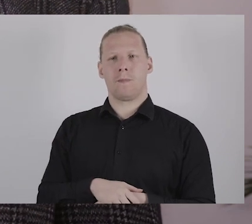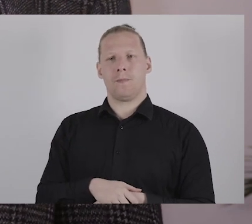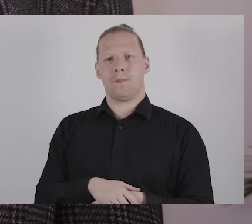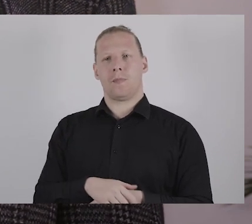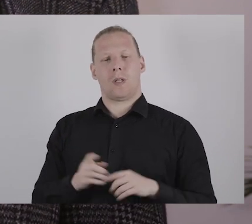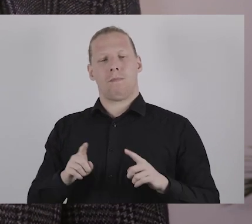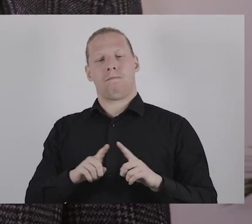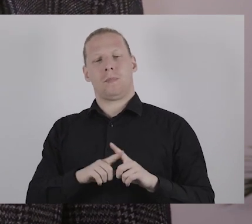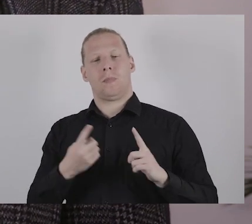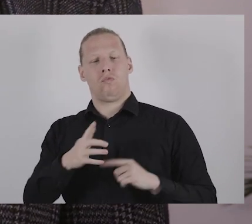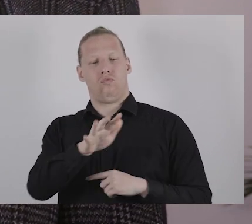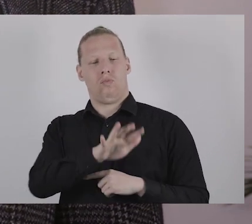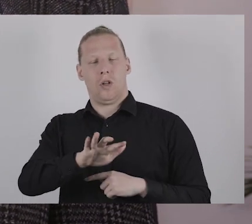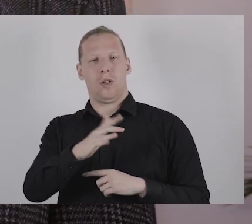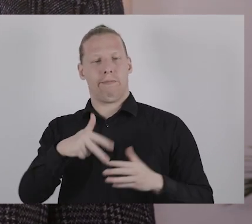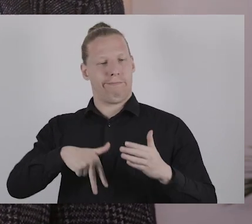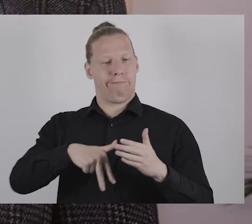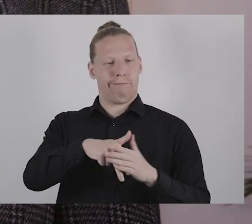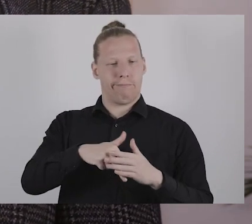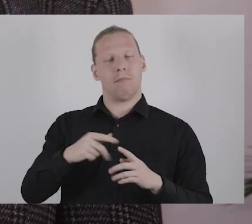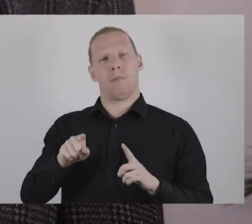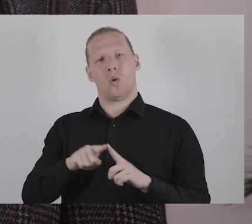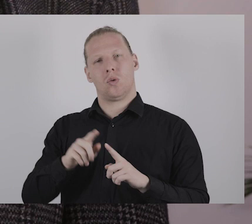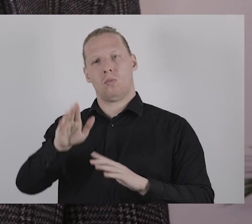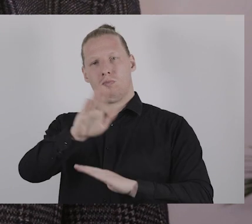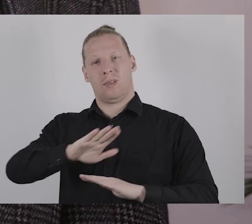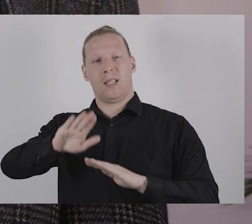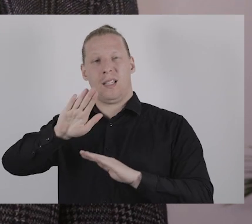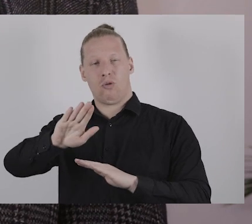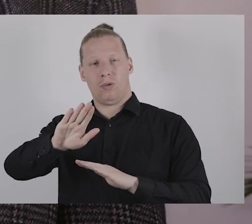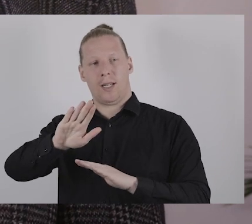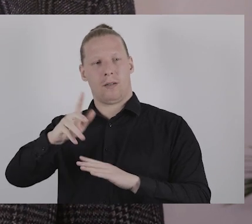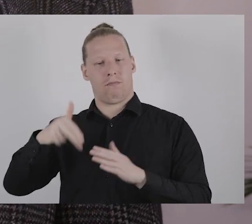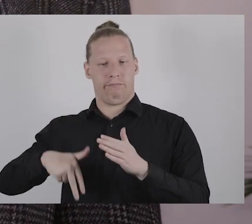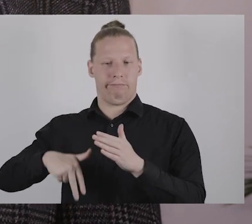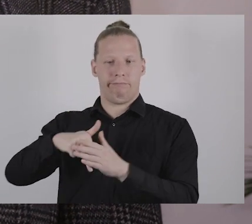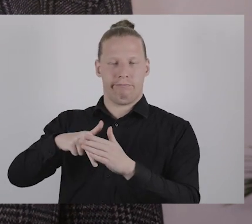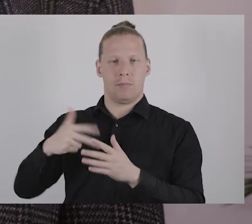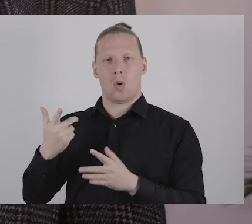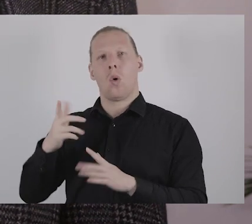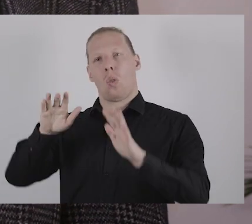but also around the country and, for some artists, throughout the world.